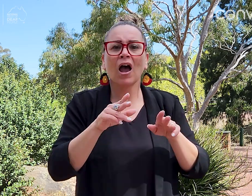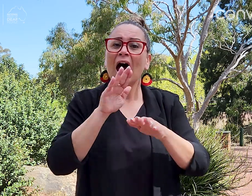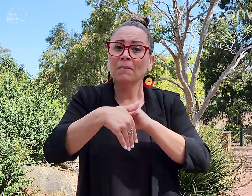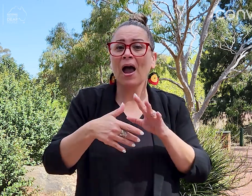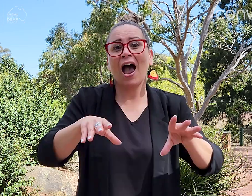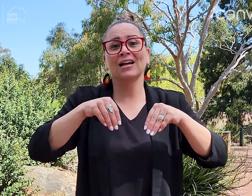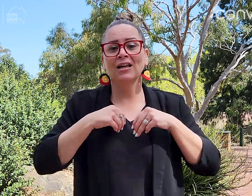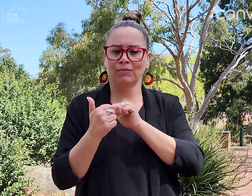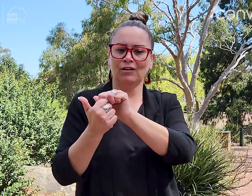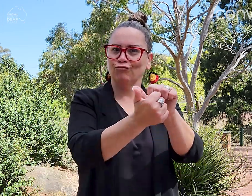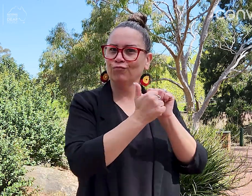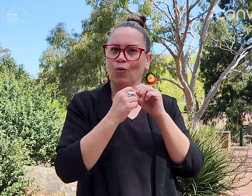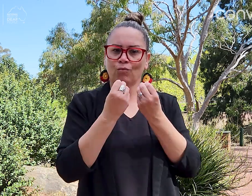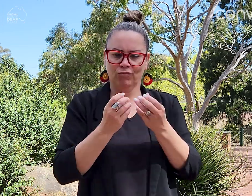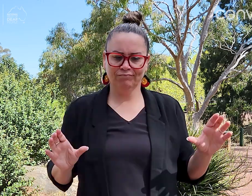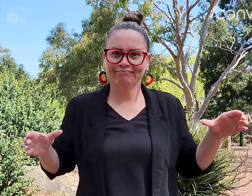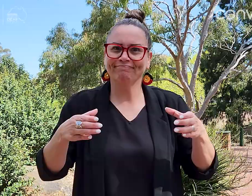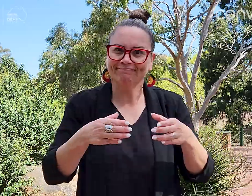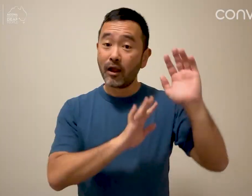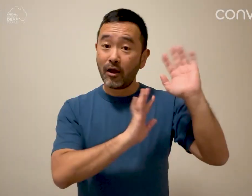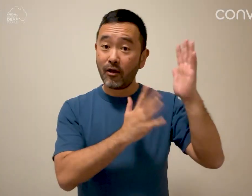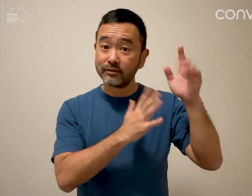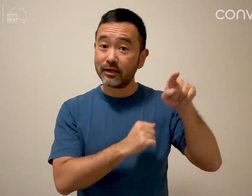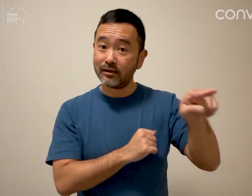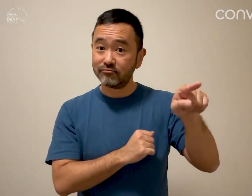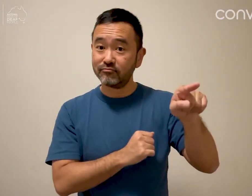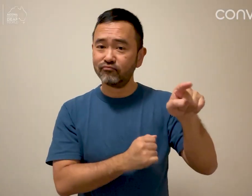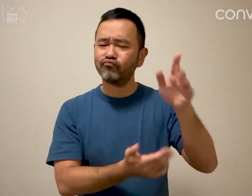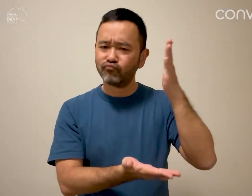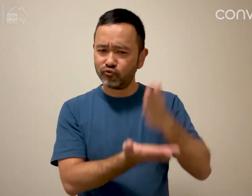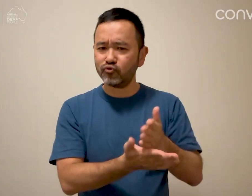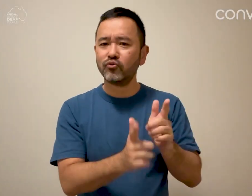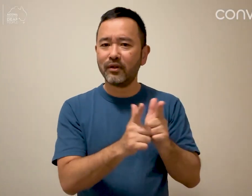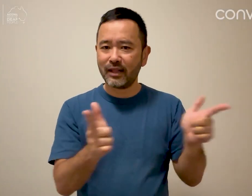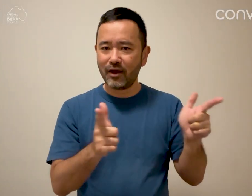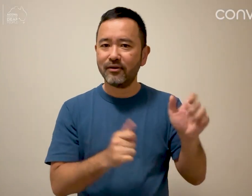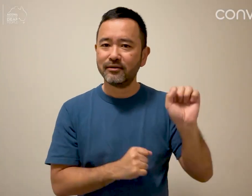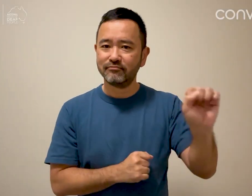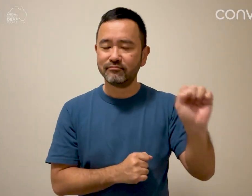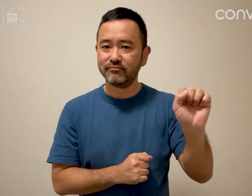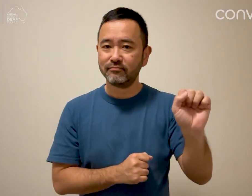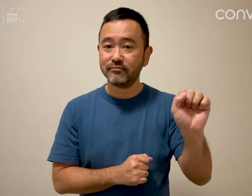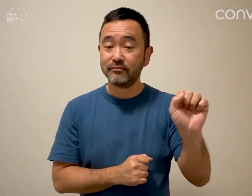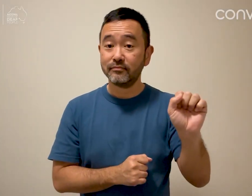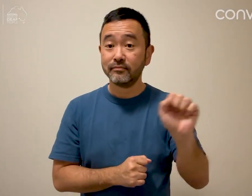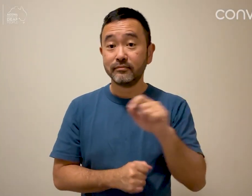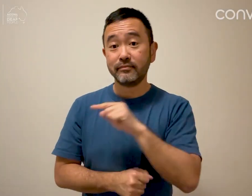It’s about acceptance, as well as coming together. Auslan is a real language.